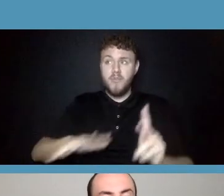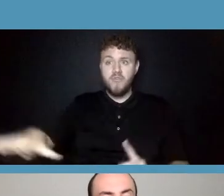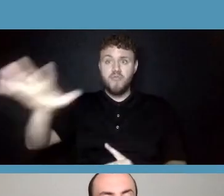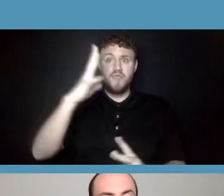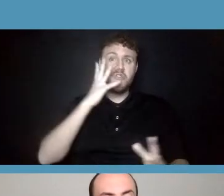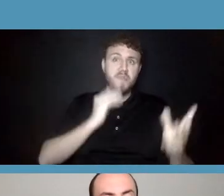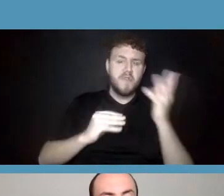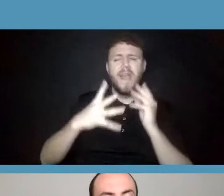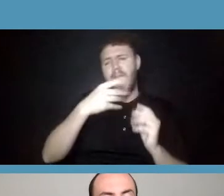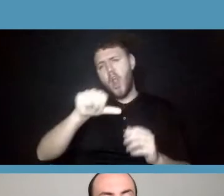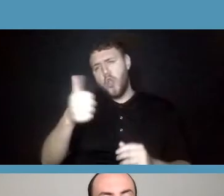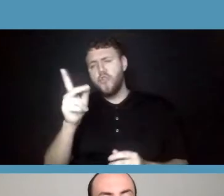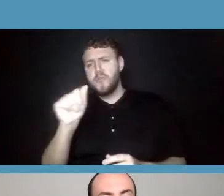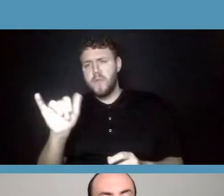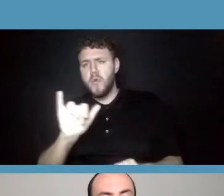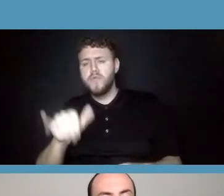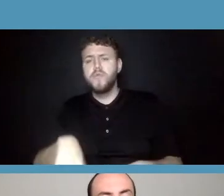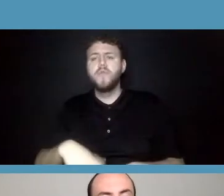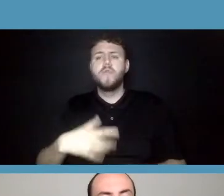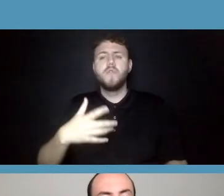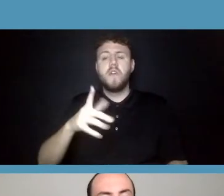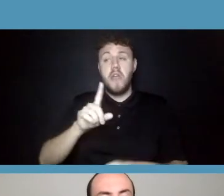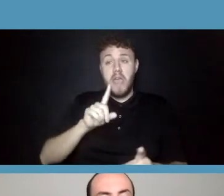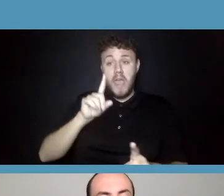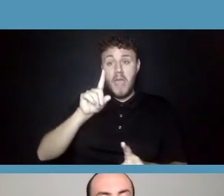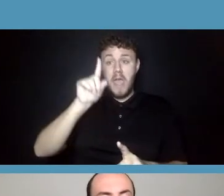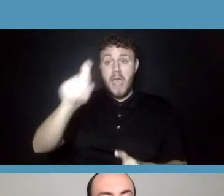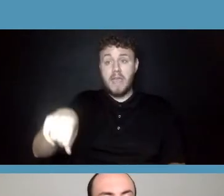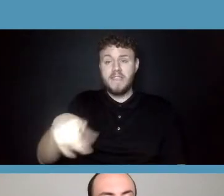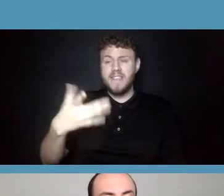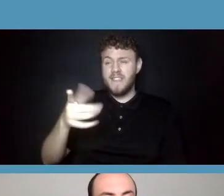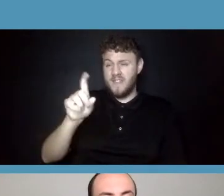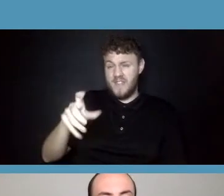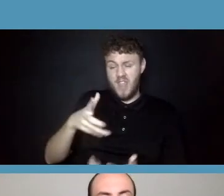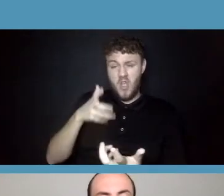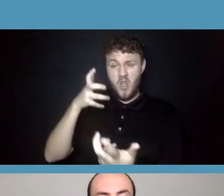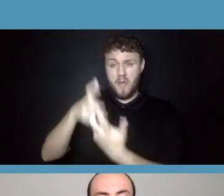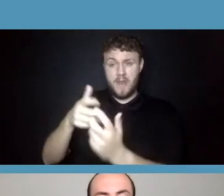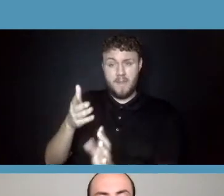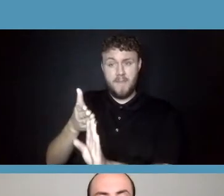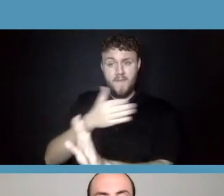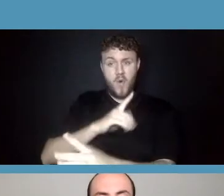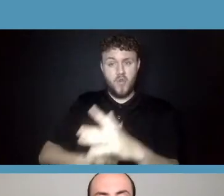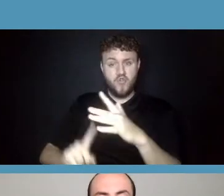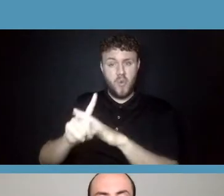people, is asking to be accommodated before being able to show up and we just really want